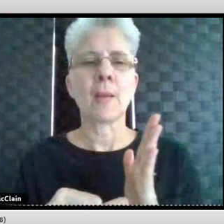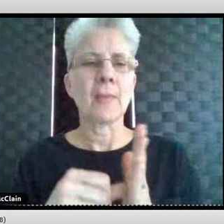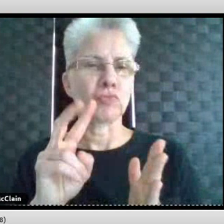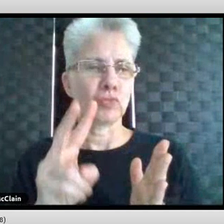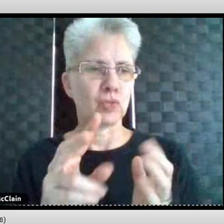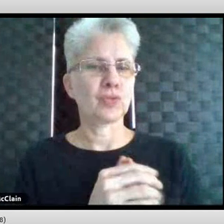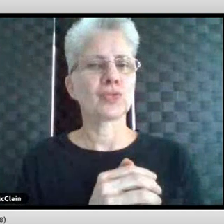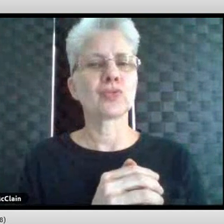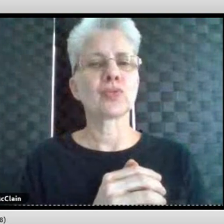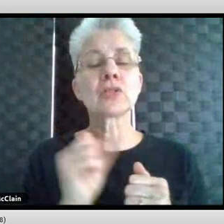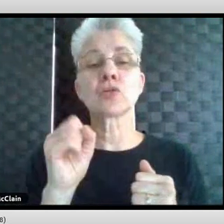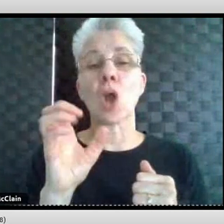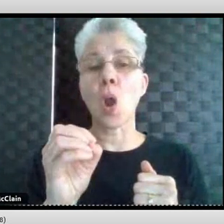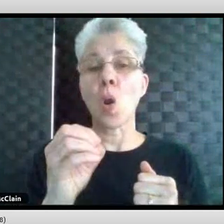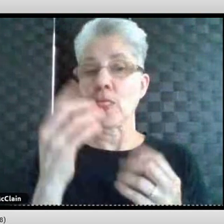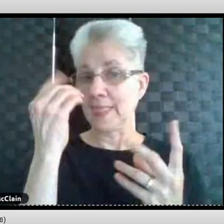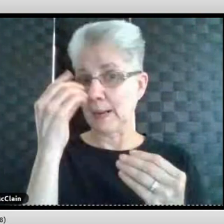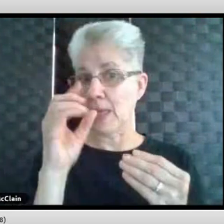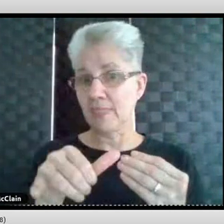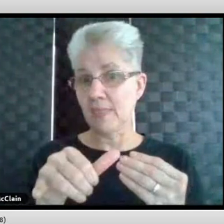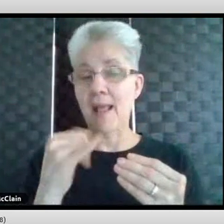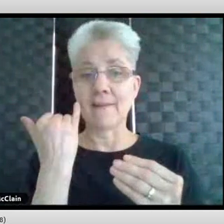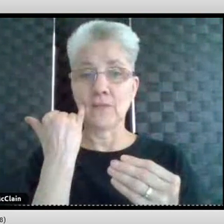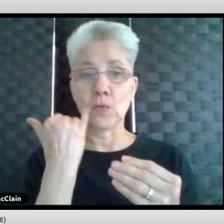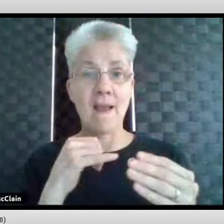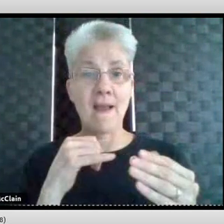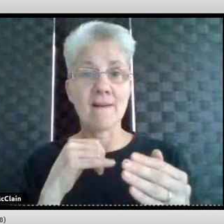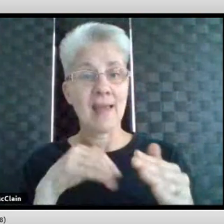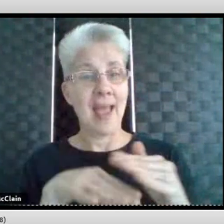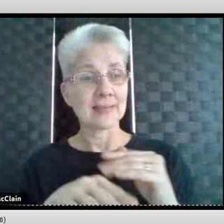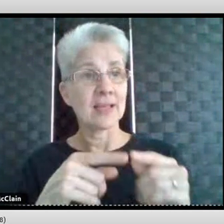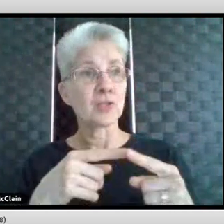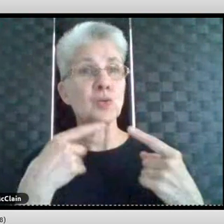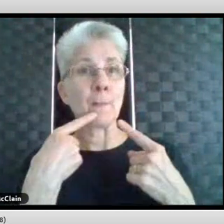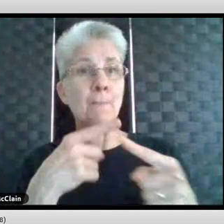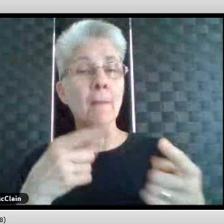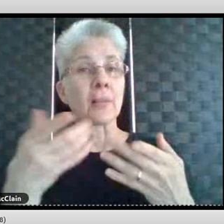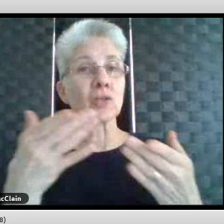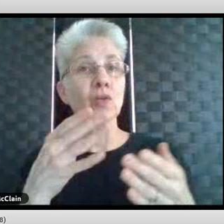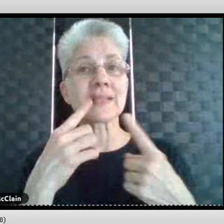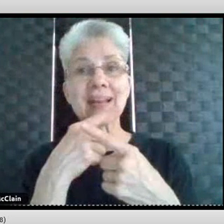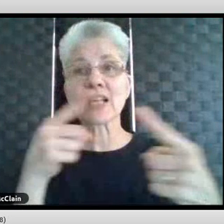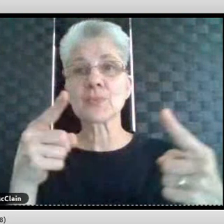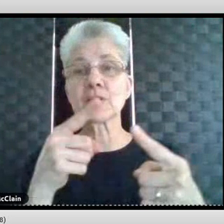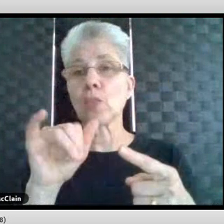So just think about that. If you access to public service announcements on the radio or a local TV station,